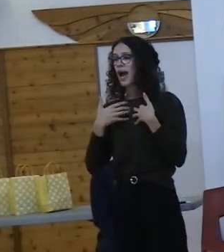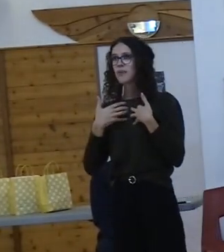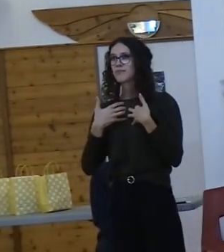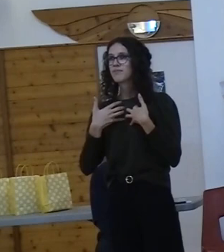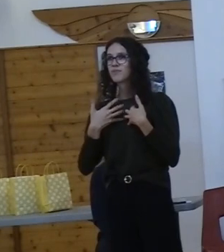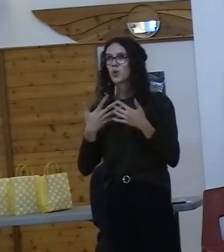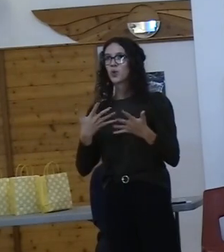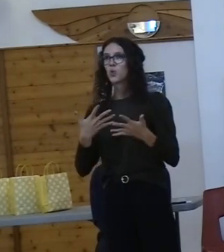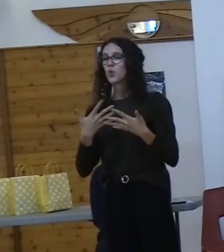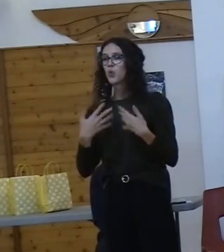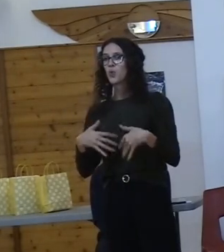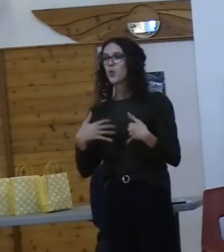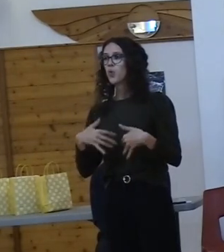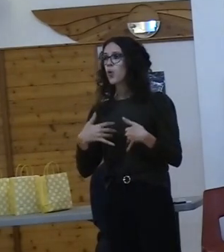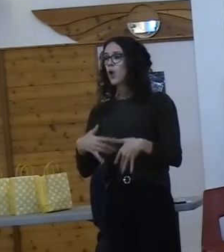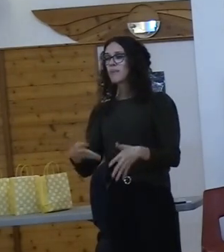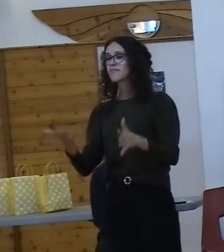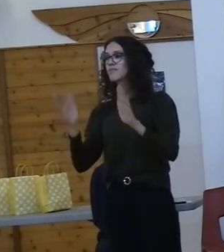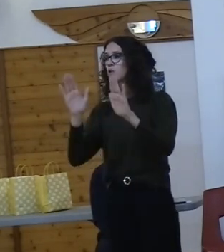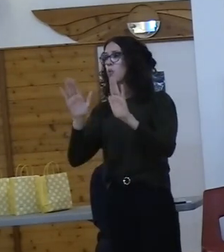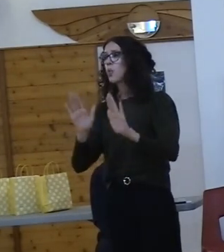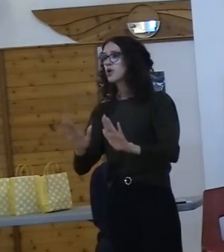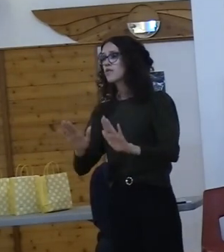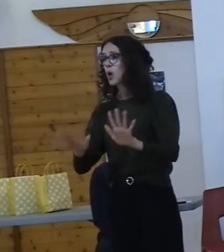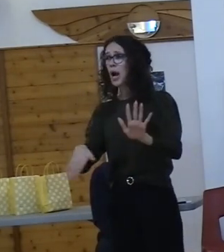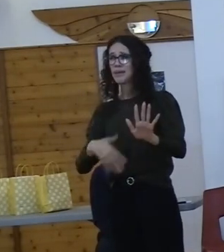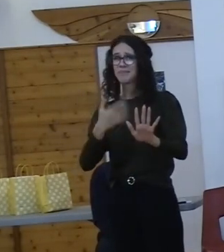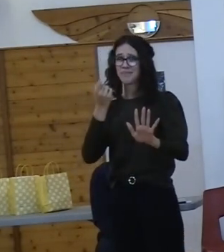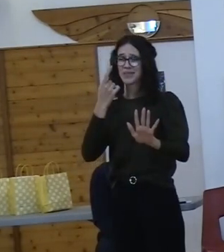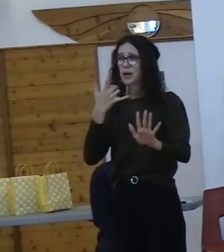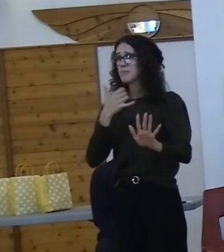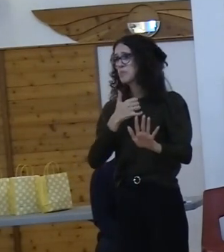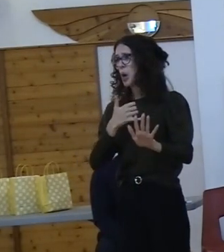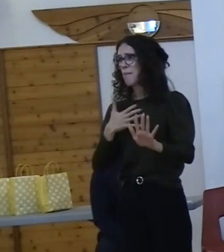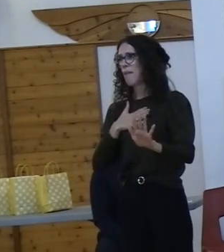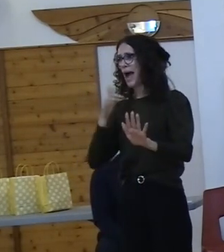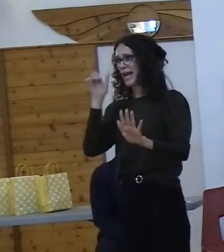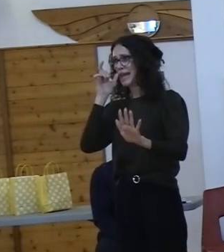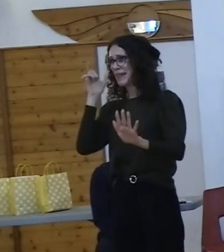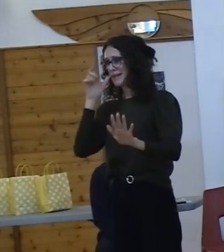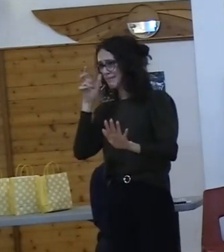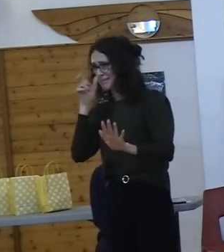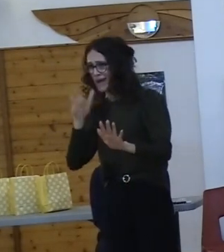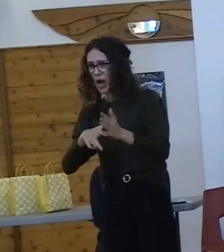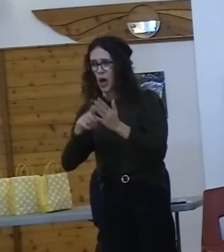I don't have bifocals and it's really hard for me to read what they've written down.